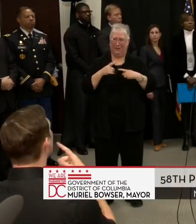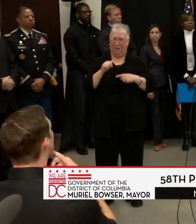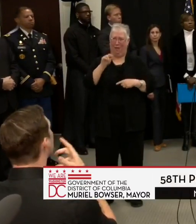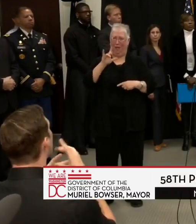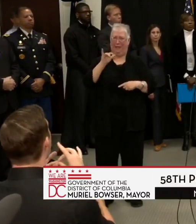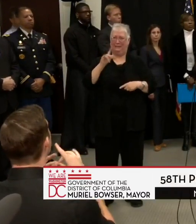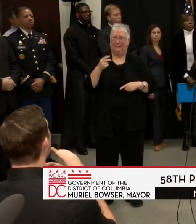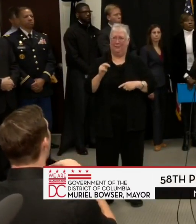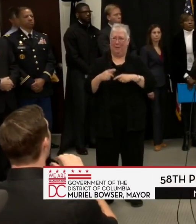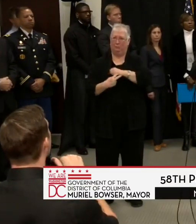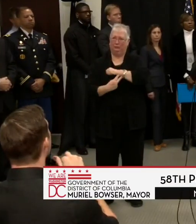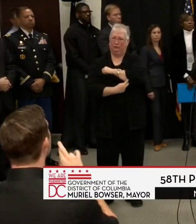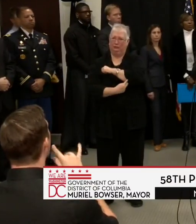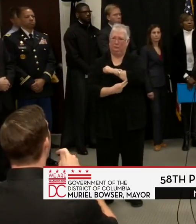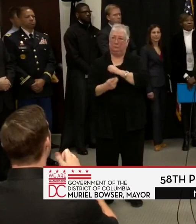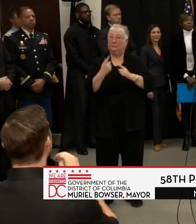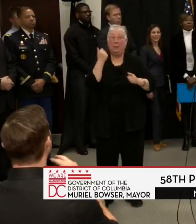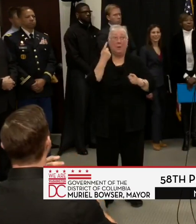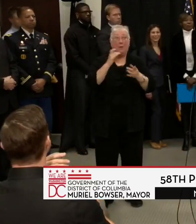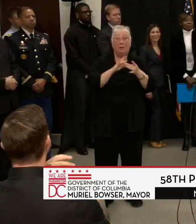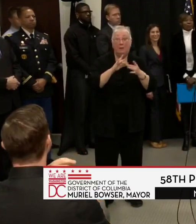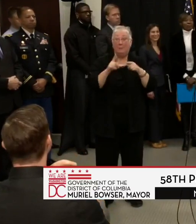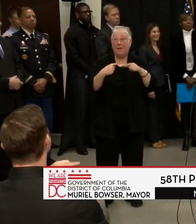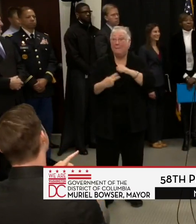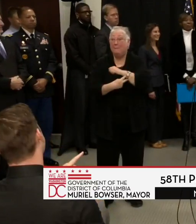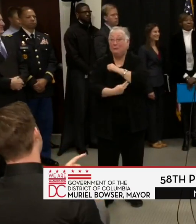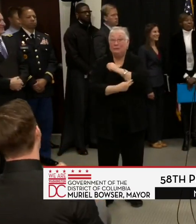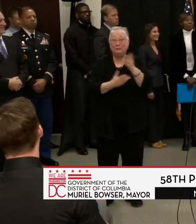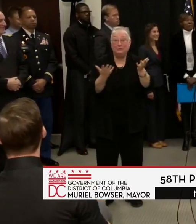LET ME USE THIS AS AN OPPORTUNITY TO FOCUS THE